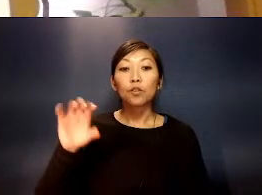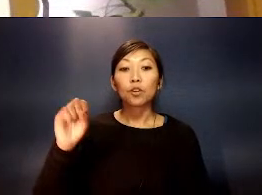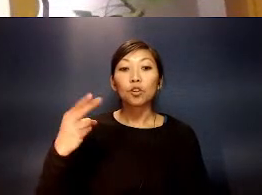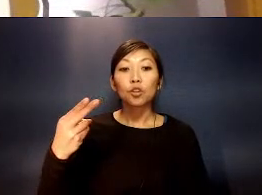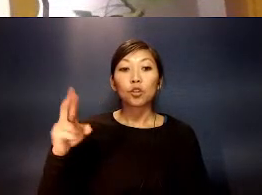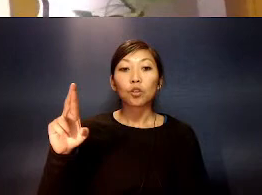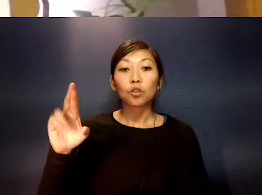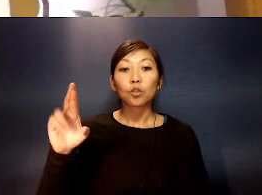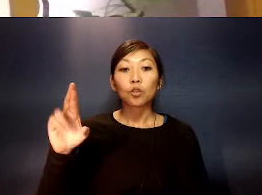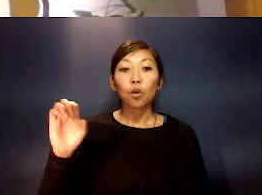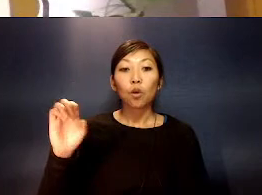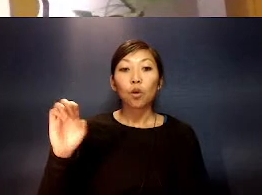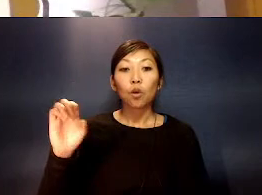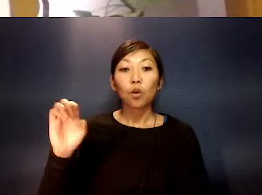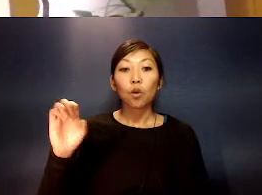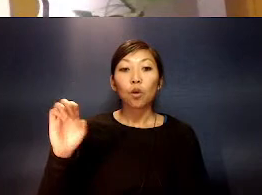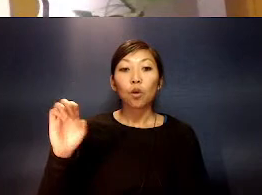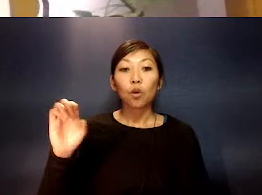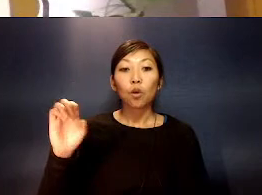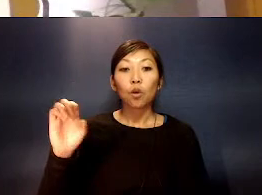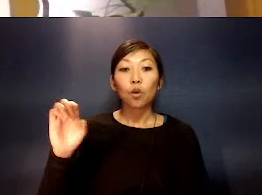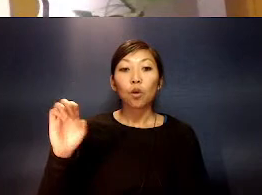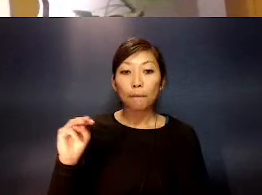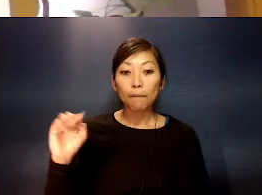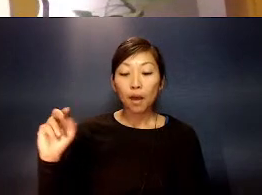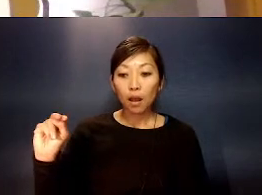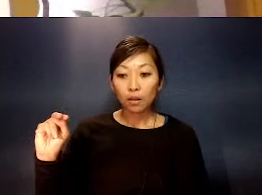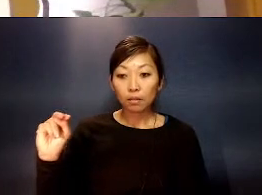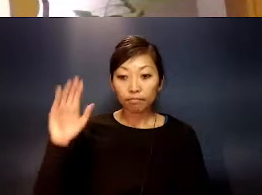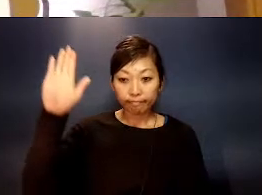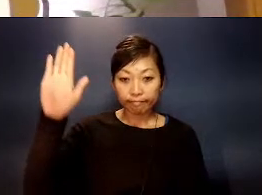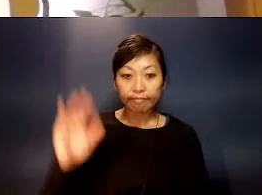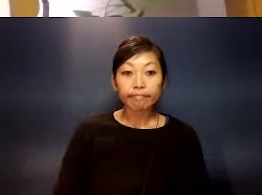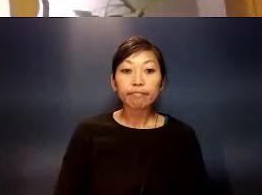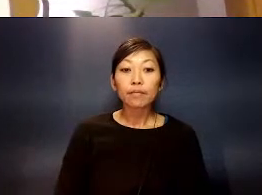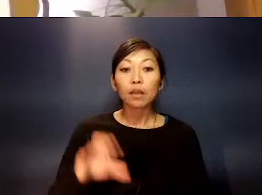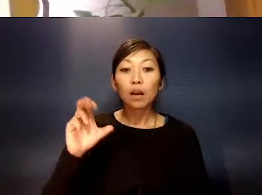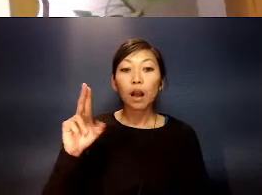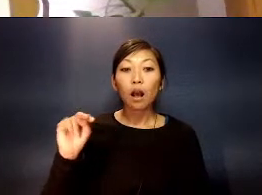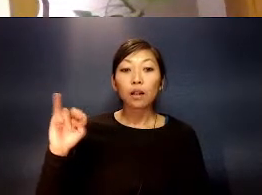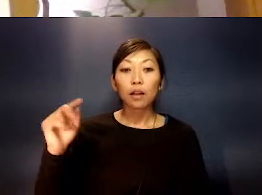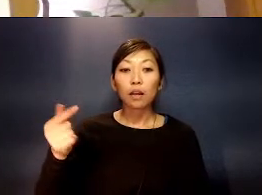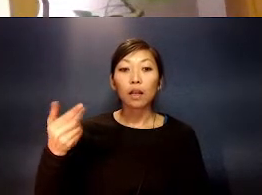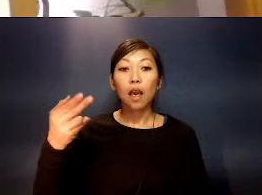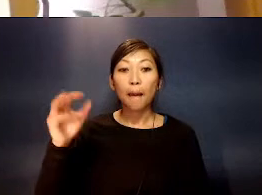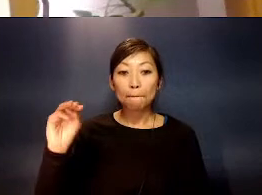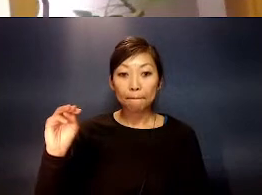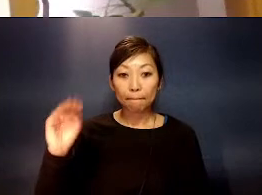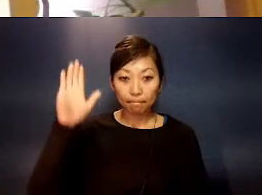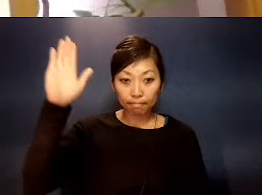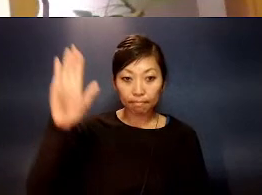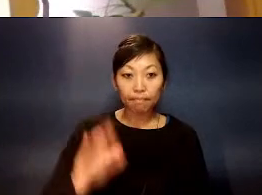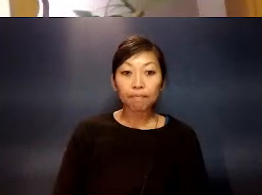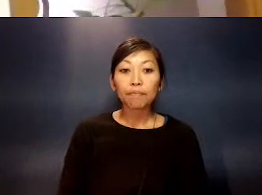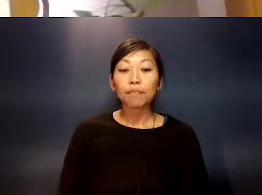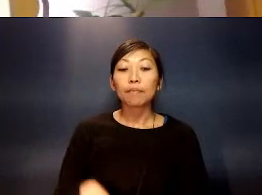≫ COUNCIL MEMBER GOODMAN: AYE. ≫ Clerk: COUNCIL MEMBER JOHNSON. ≫ COUNCIL MEMBER JOHNSON: AYE. ≫ Clerk: VICE PRESIDENT JENKINS. ≫ COUNCIL VICE PRESIDENT JENKINS: AYE. ≫ Clerk: PRESIDENT BENDER. ≫ COUNCIL PRESIDENT BENDER: AYE.